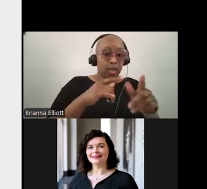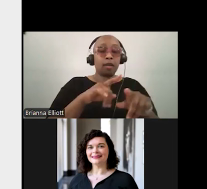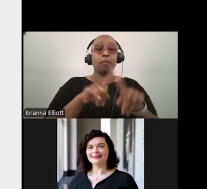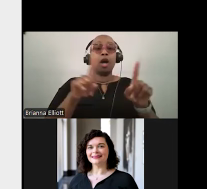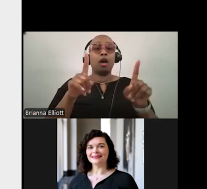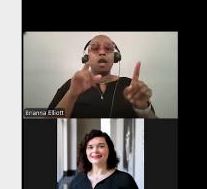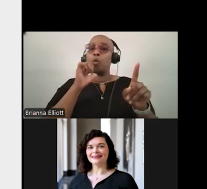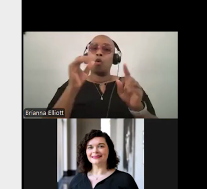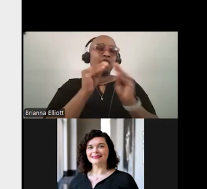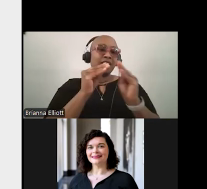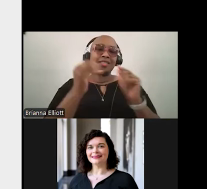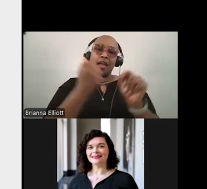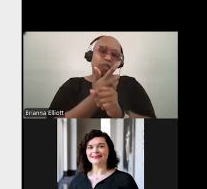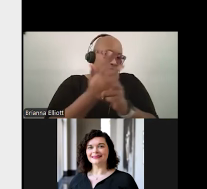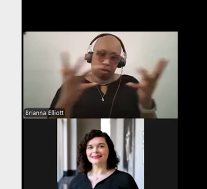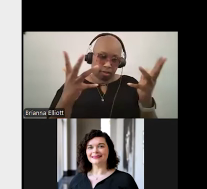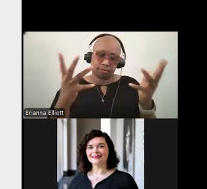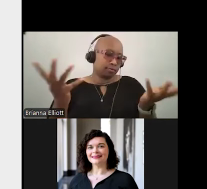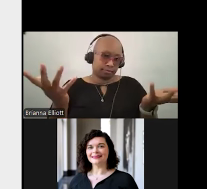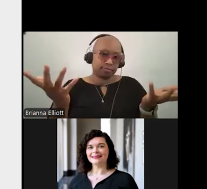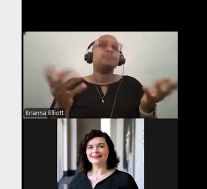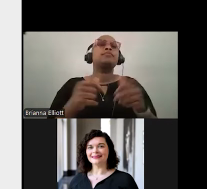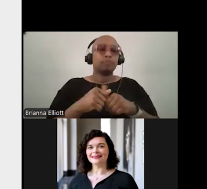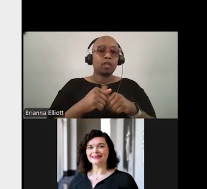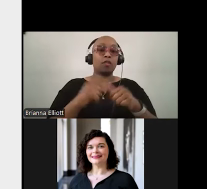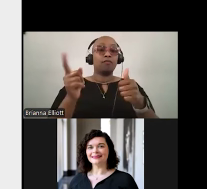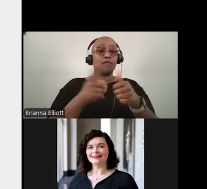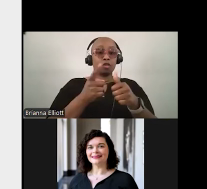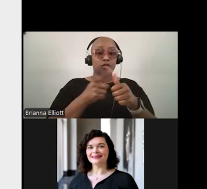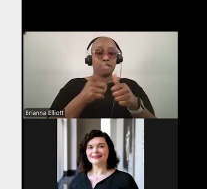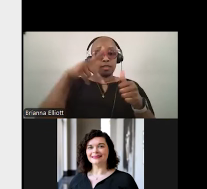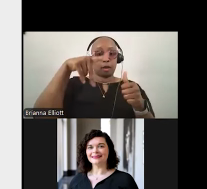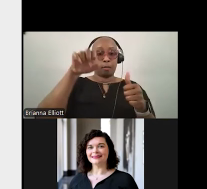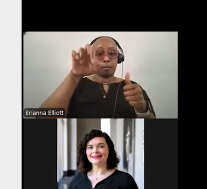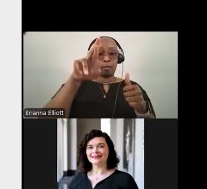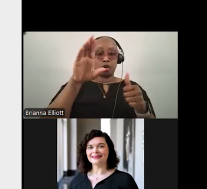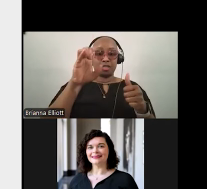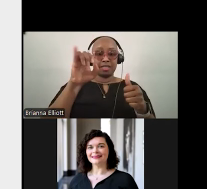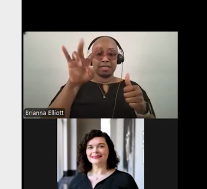have that little caveat. So the first thing that we have is perceivable. That means that the screen